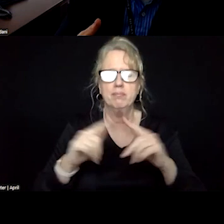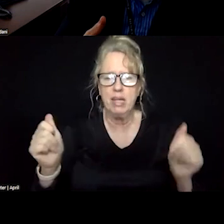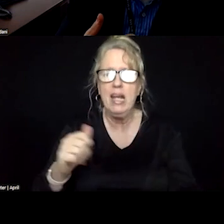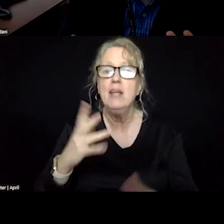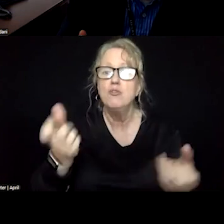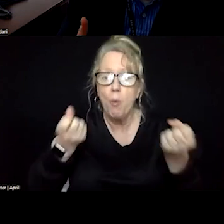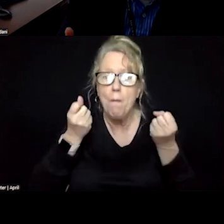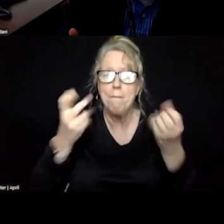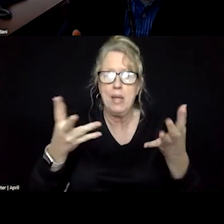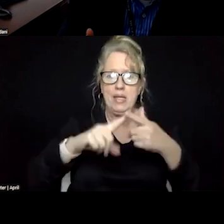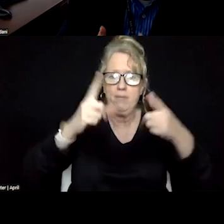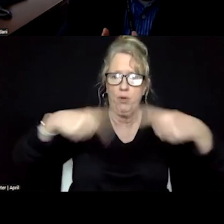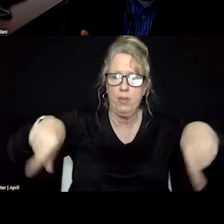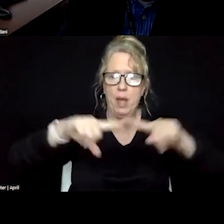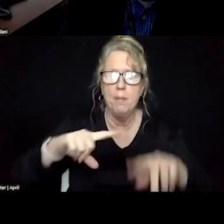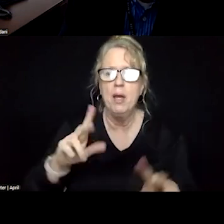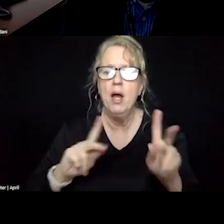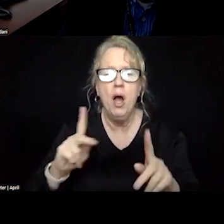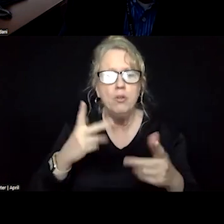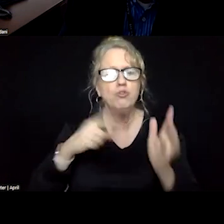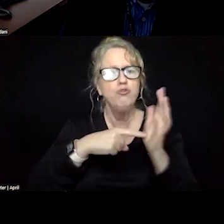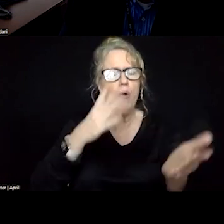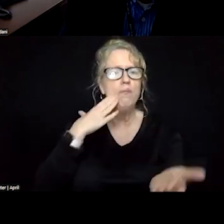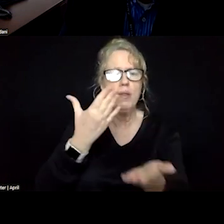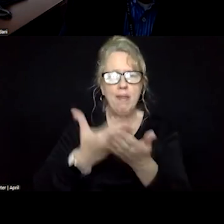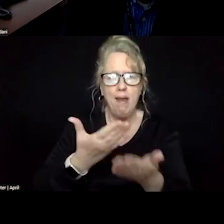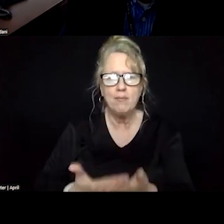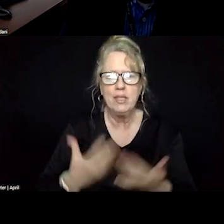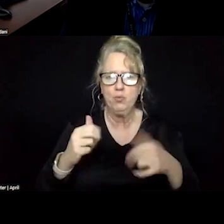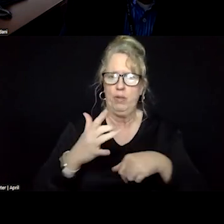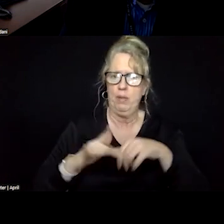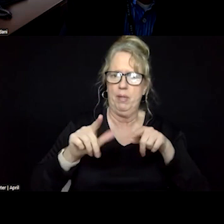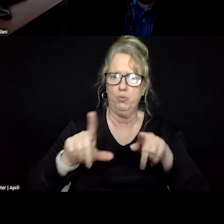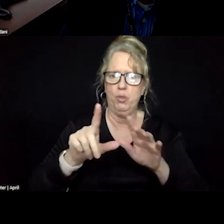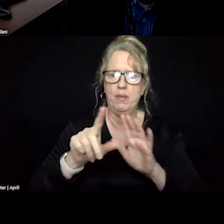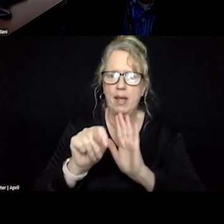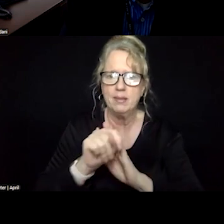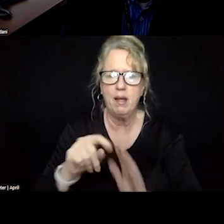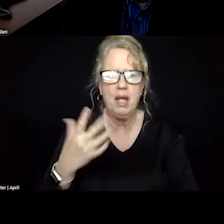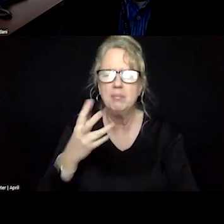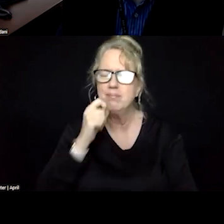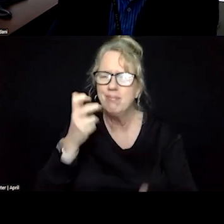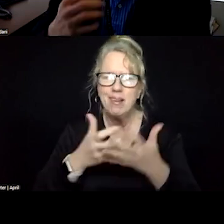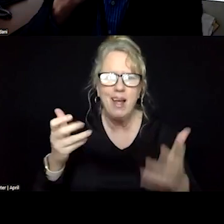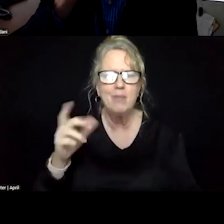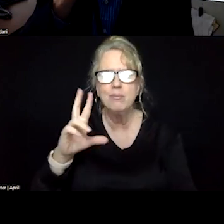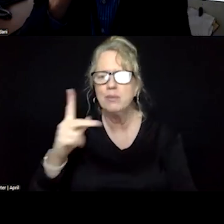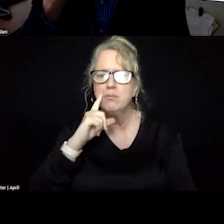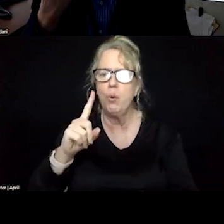OF THEM WERE BASED ON ALL OF THE EVIDENCE THAT WE HAD AVAILABLE AT THAT TIME, WHICH WAS LITTLE ABOUT RISK OF SUICIDE AND IT WAS